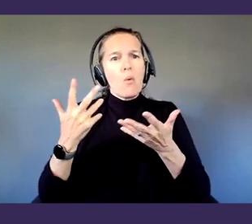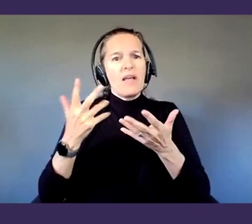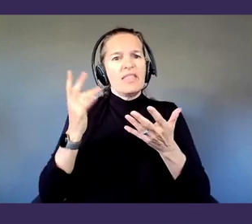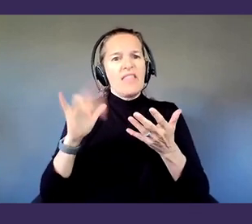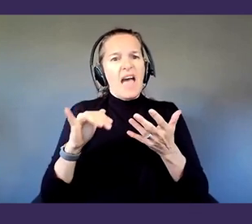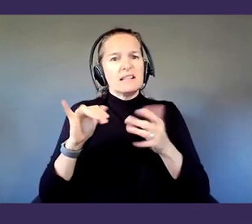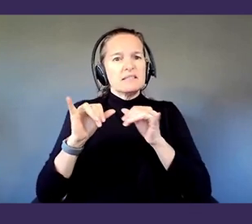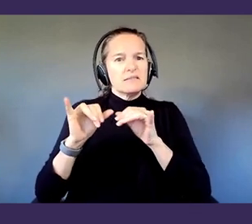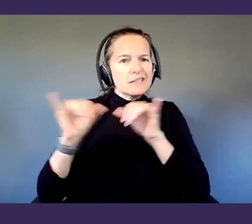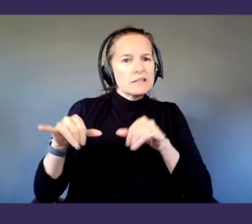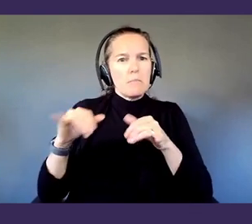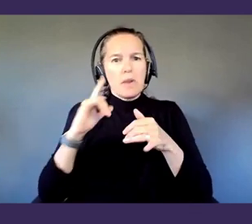but as far as we know,